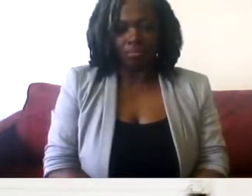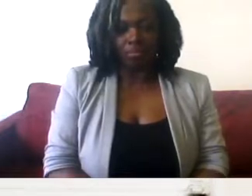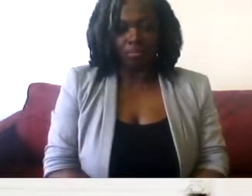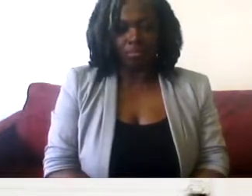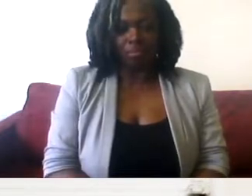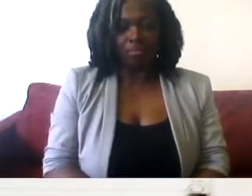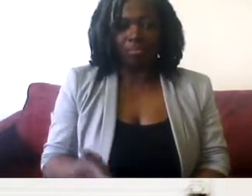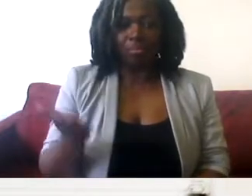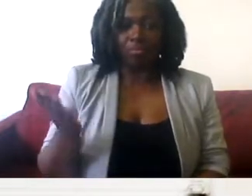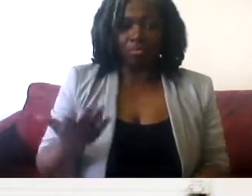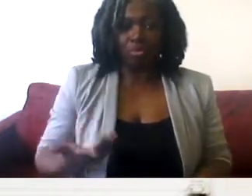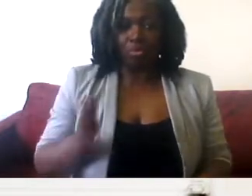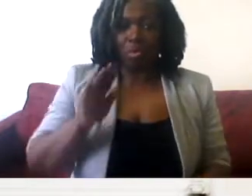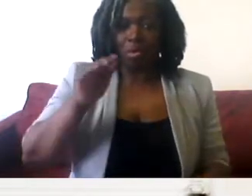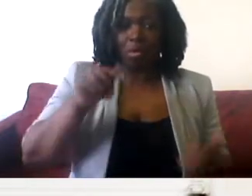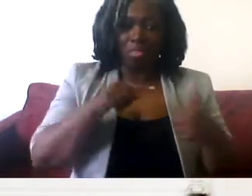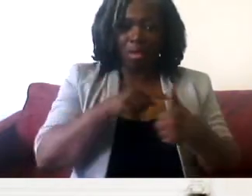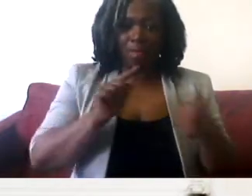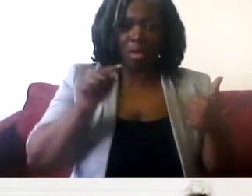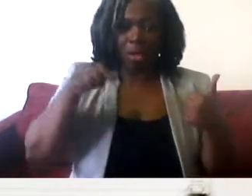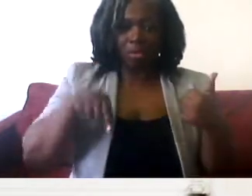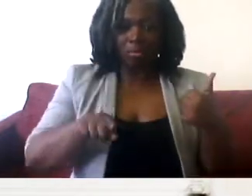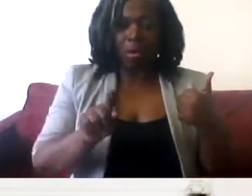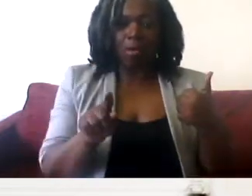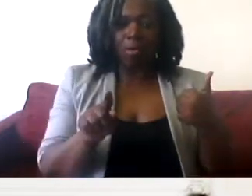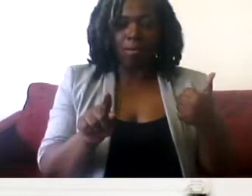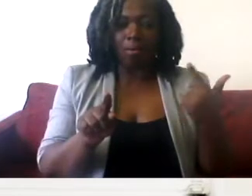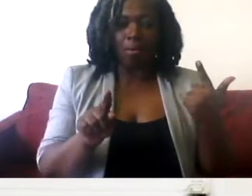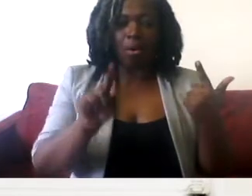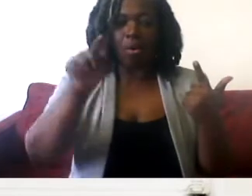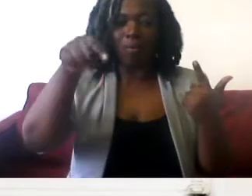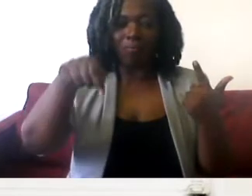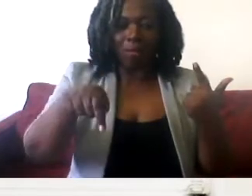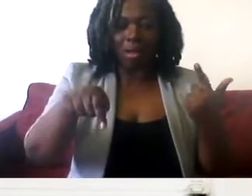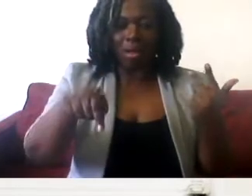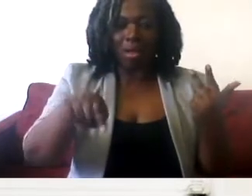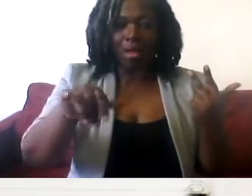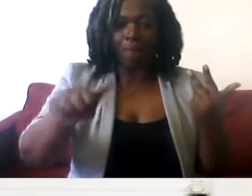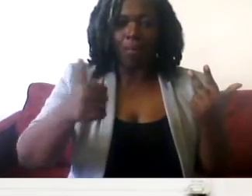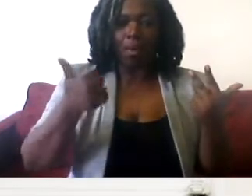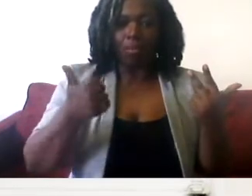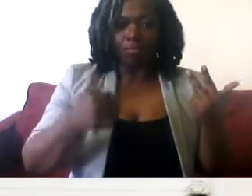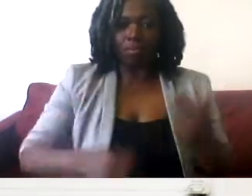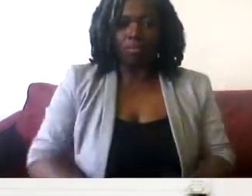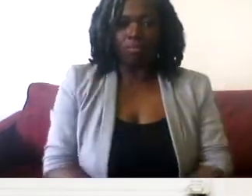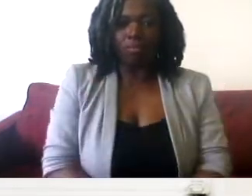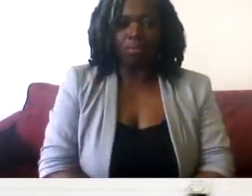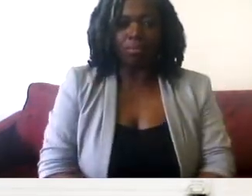So with my thumb I will go under the